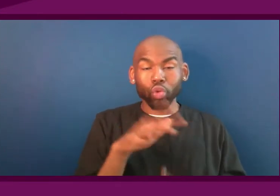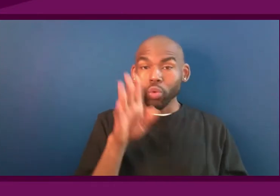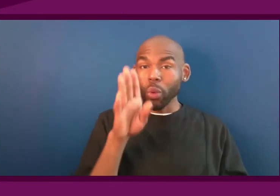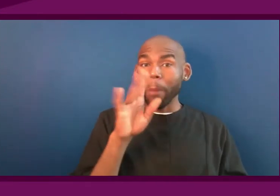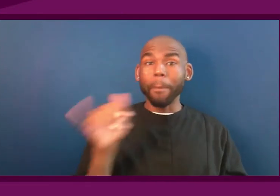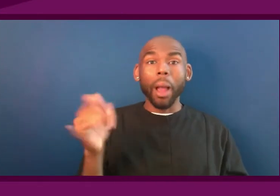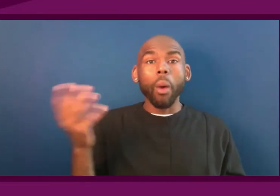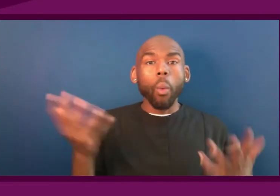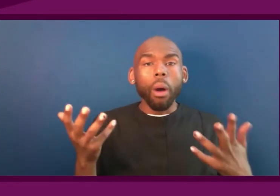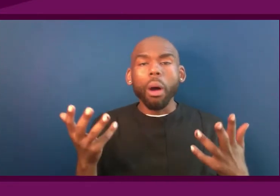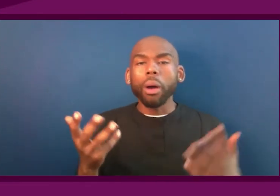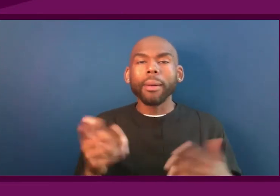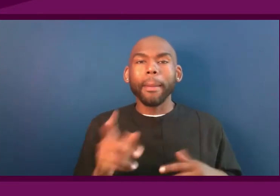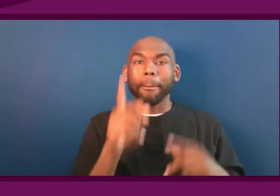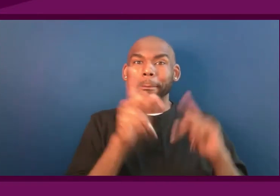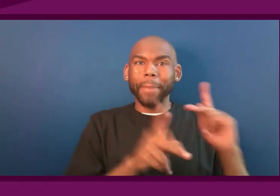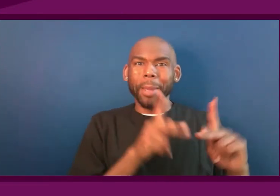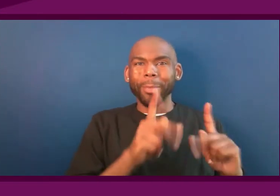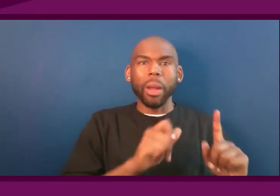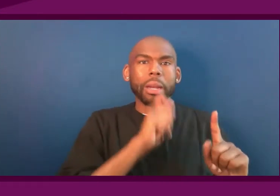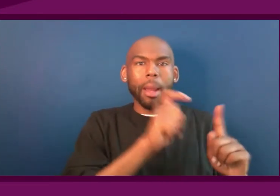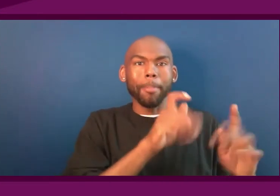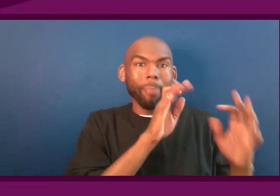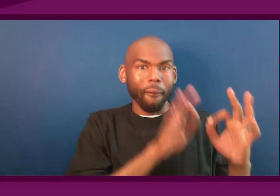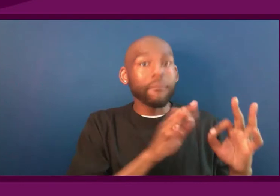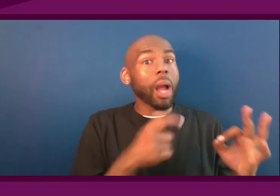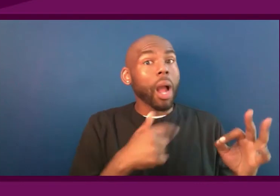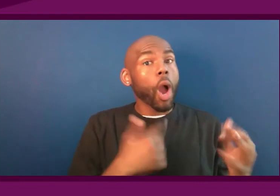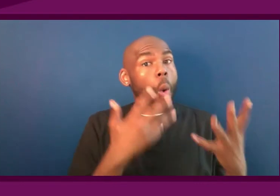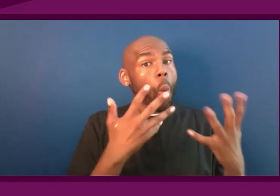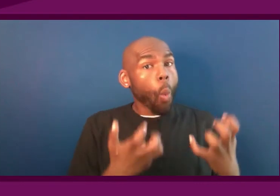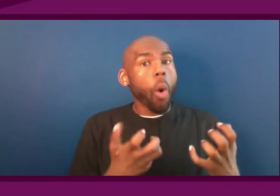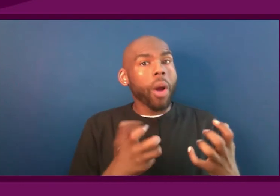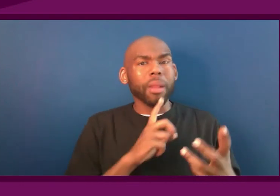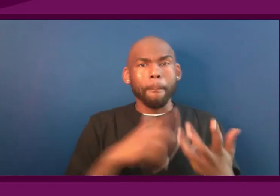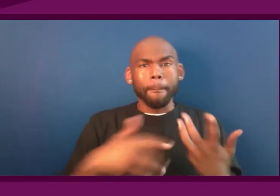level in the banking industry. And I was trying to help, I was actually employing people with